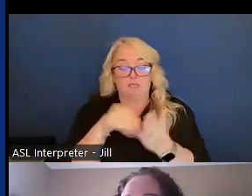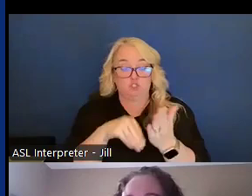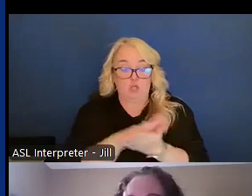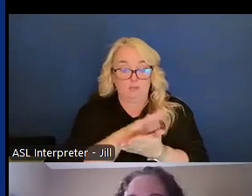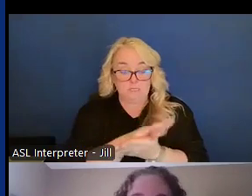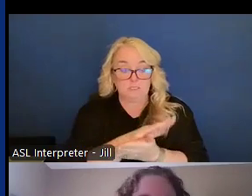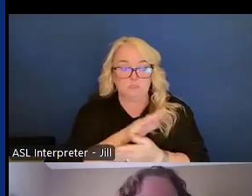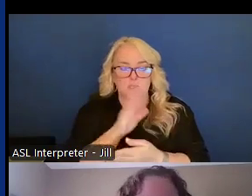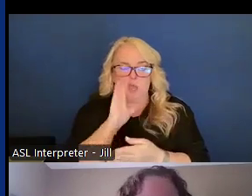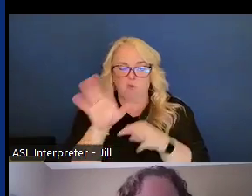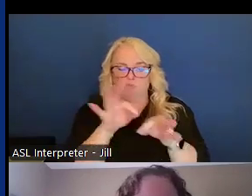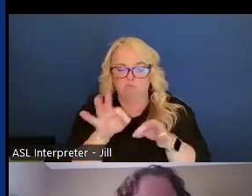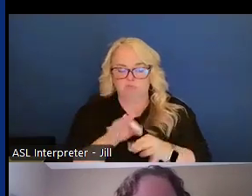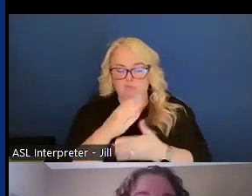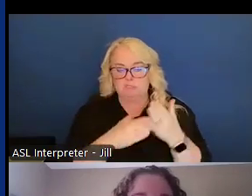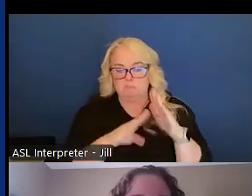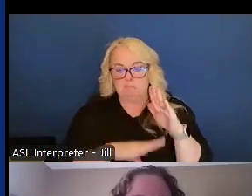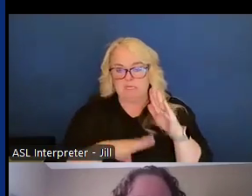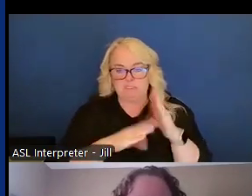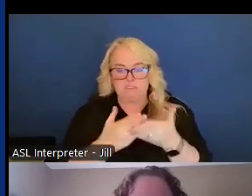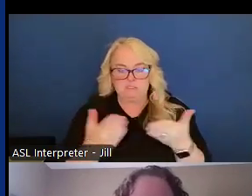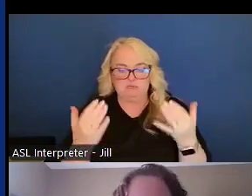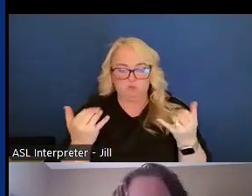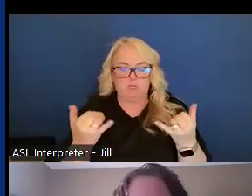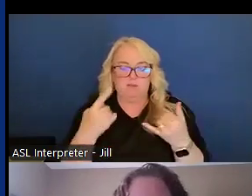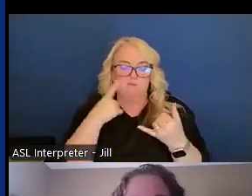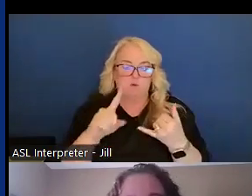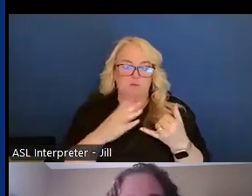cover some of the basics today during my part of this